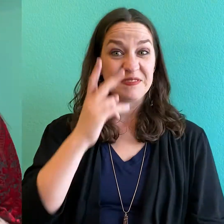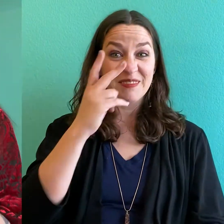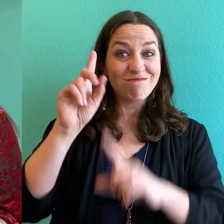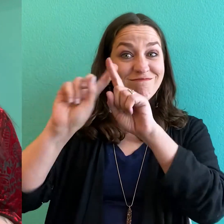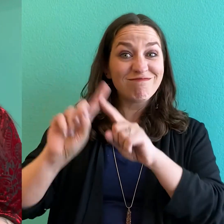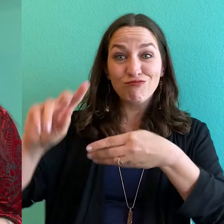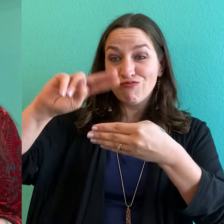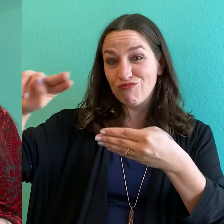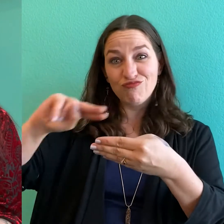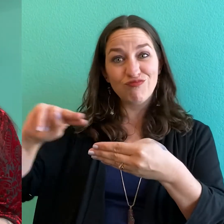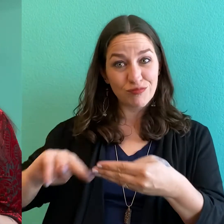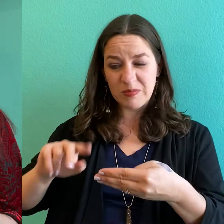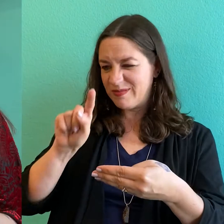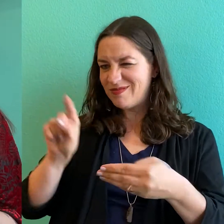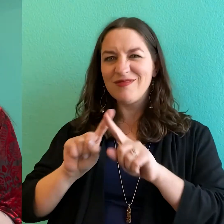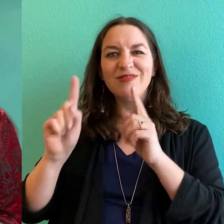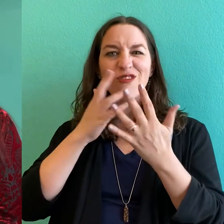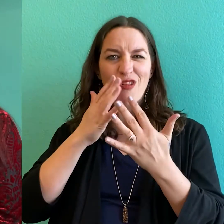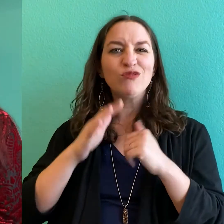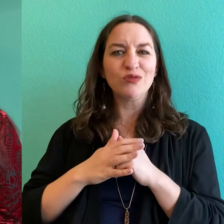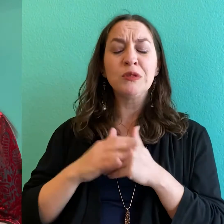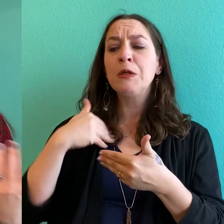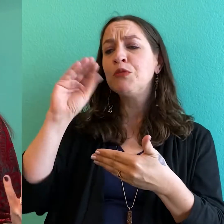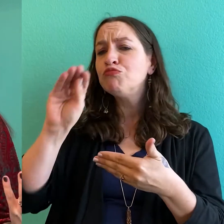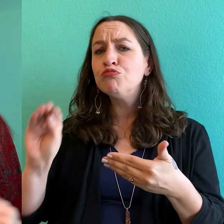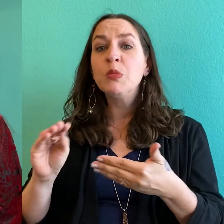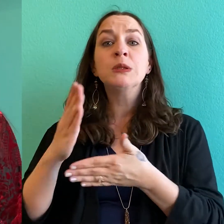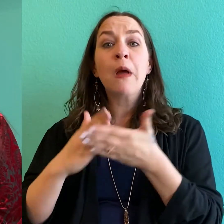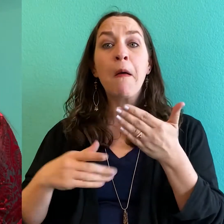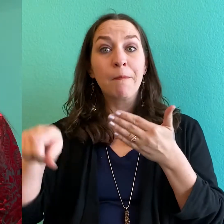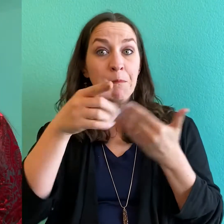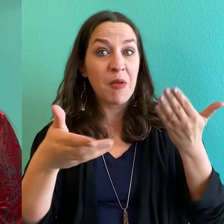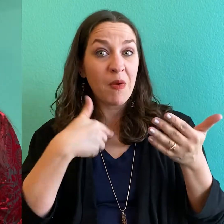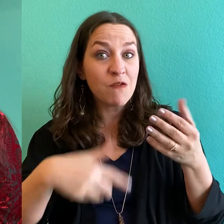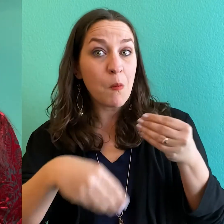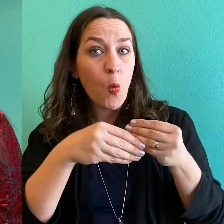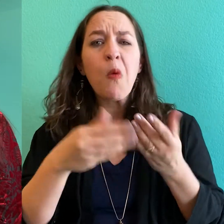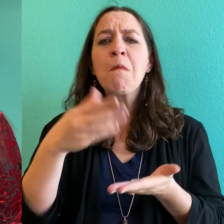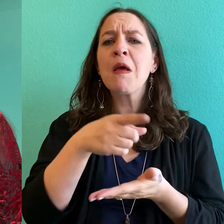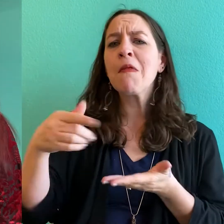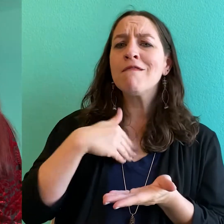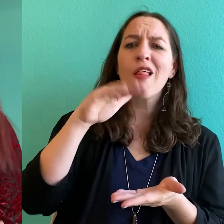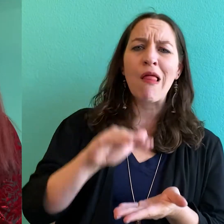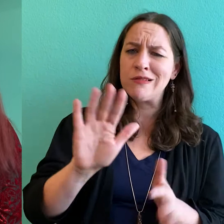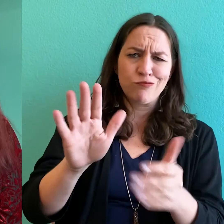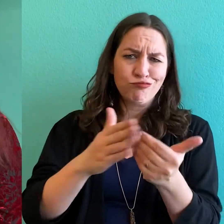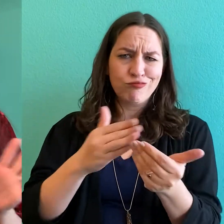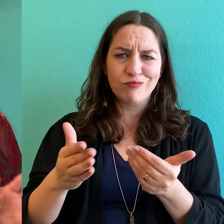So I've placed a bunch of stickers here and I may fill all of these in and I may not you may have a lot more stickers than I do or you may have fewer, and that's